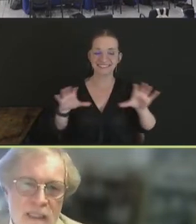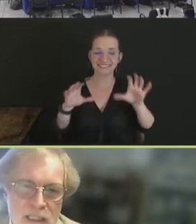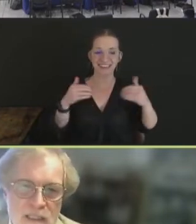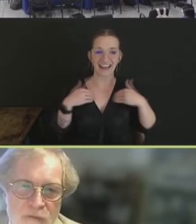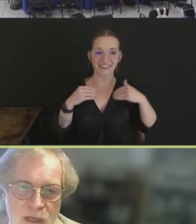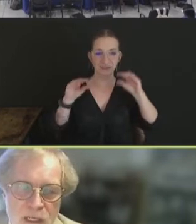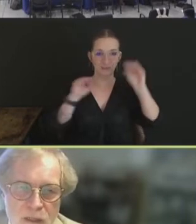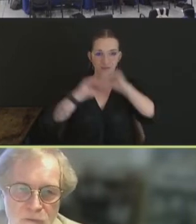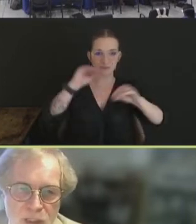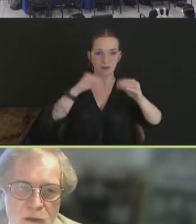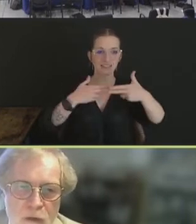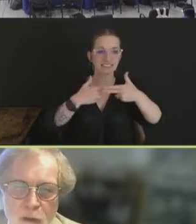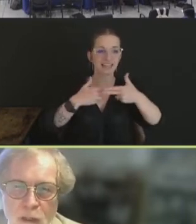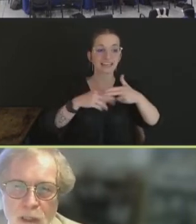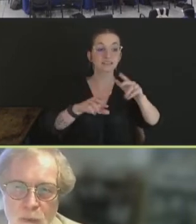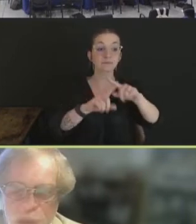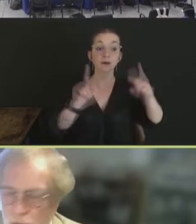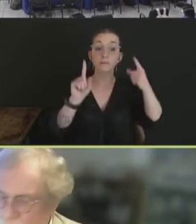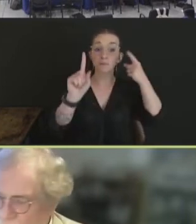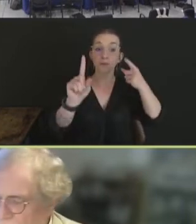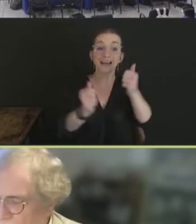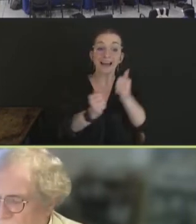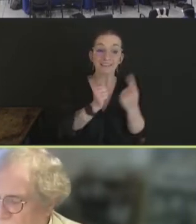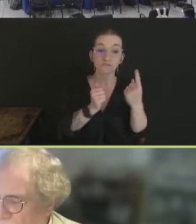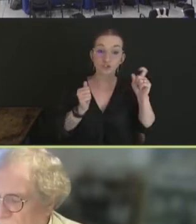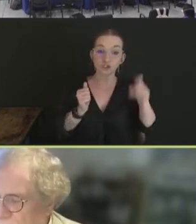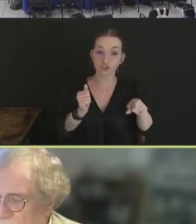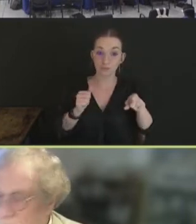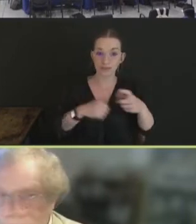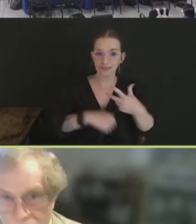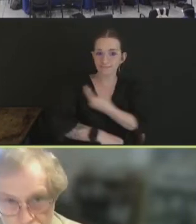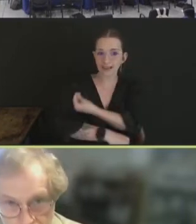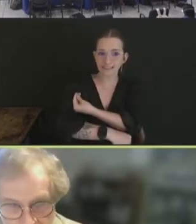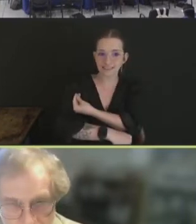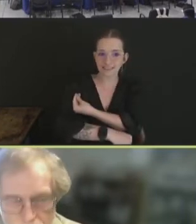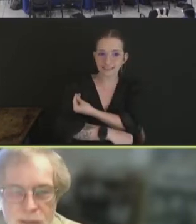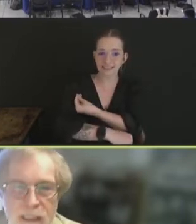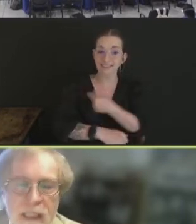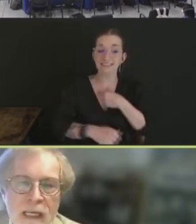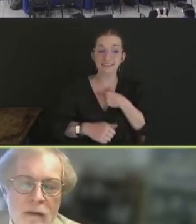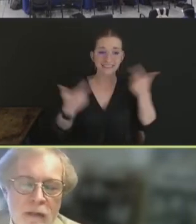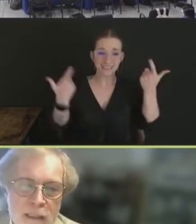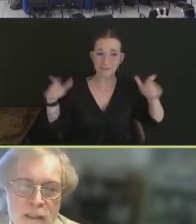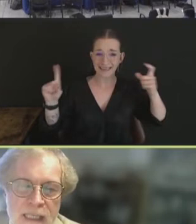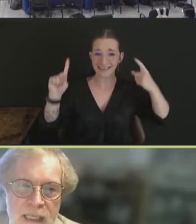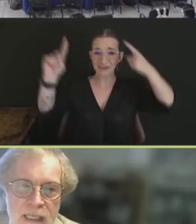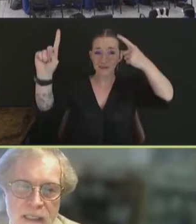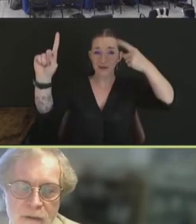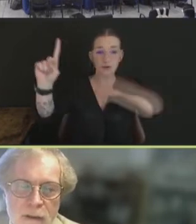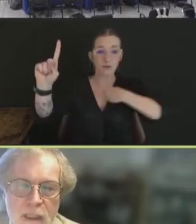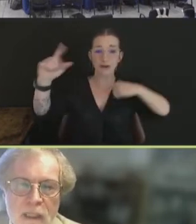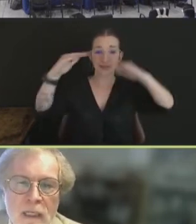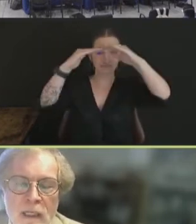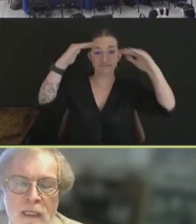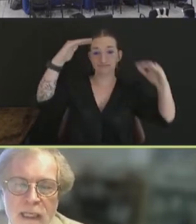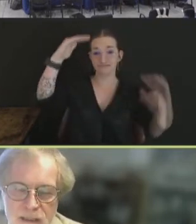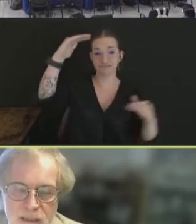This is a very lofty goal which we are not reaching globally, and I'll get into that later.